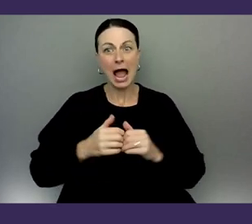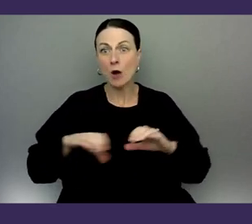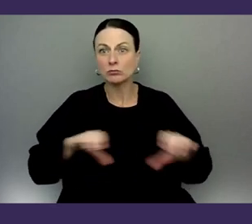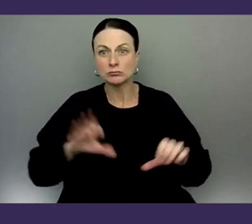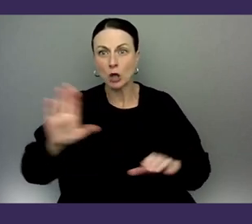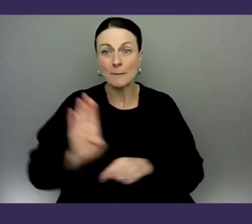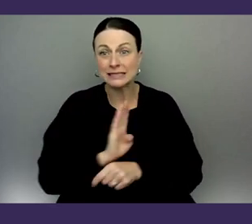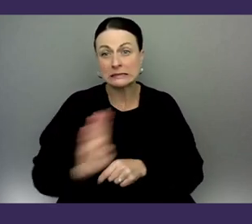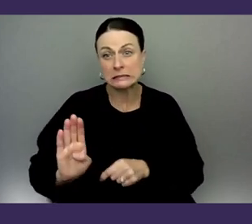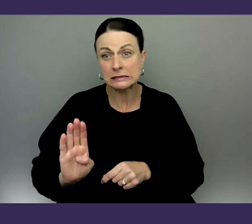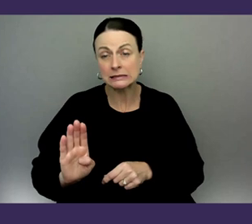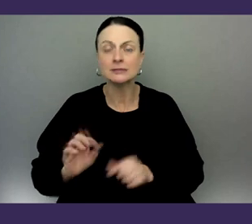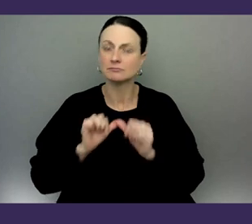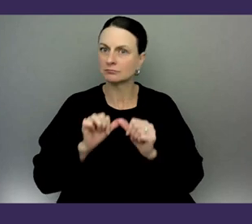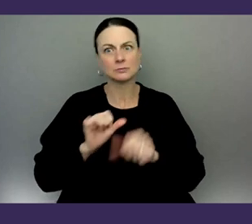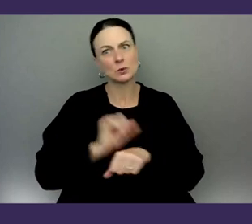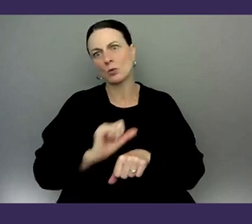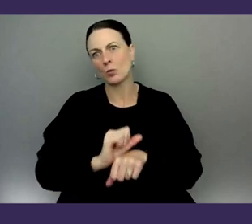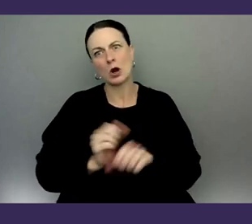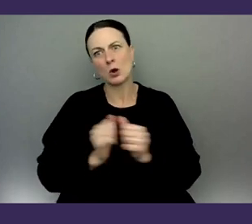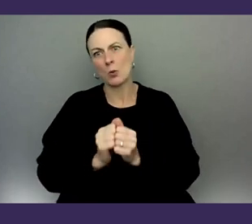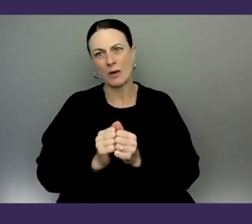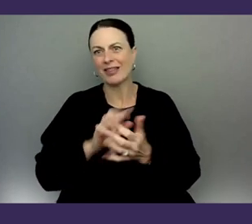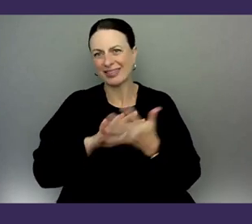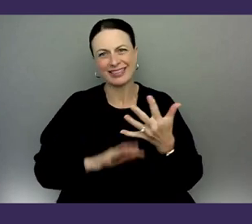and continue working with her cookings and learning